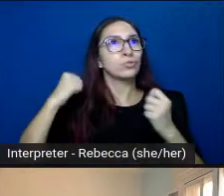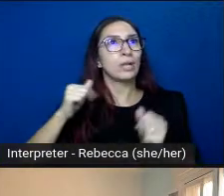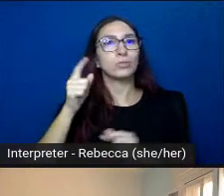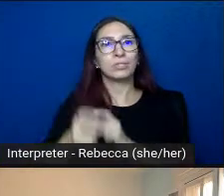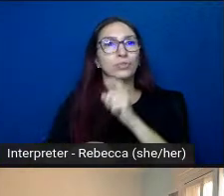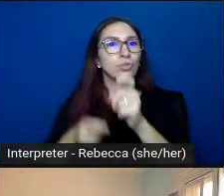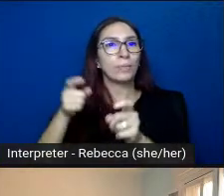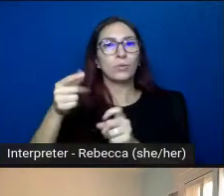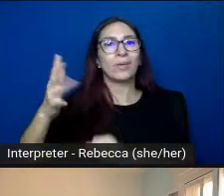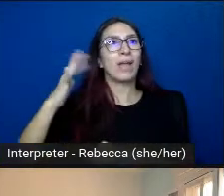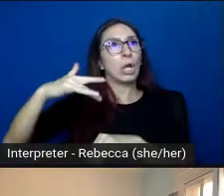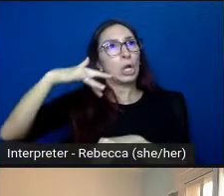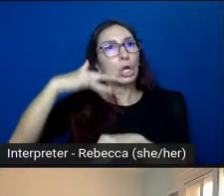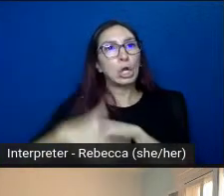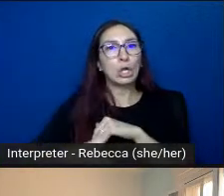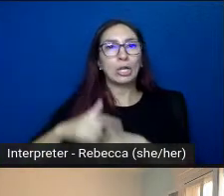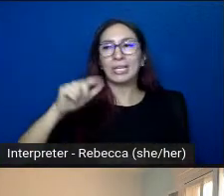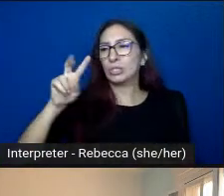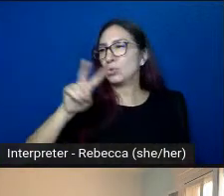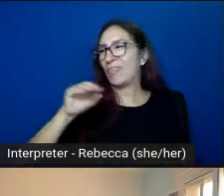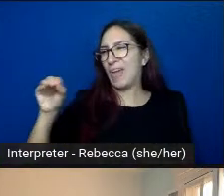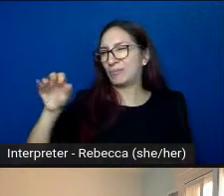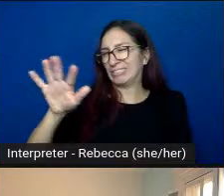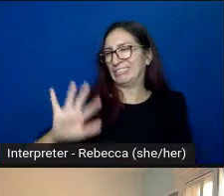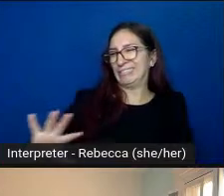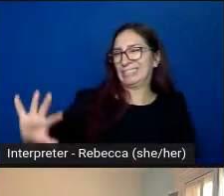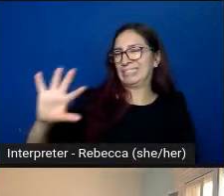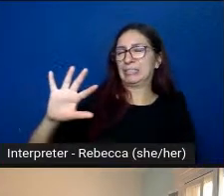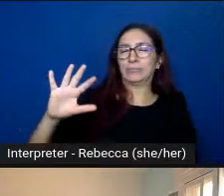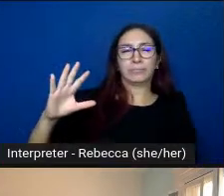Historically it has not been easy to have changes with Joomla.